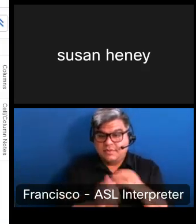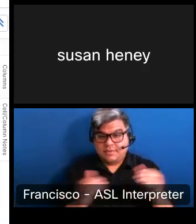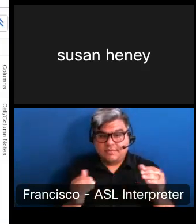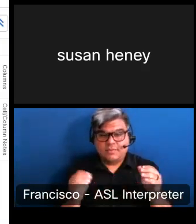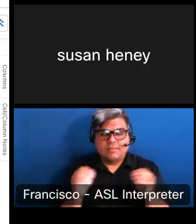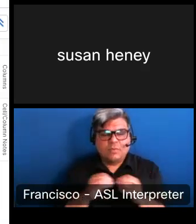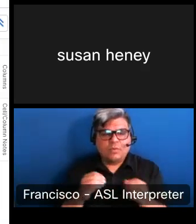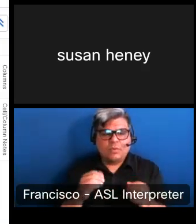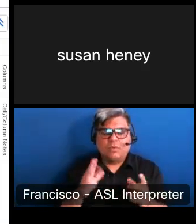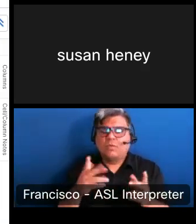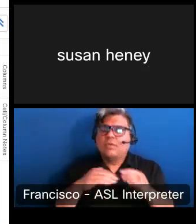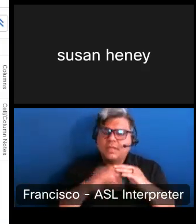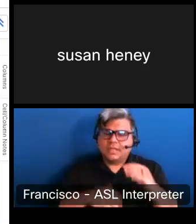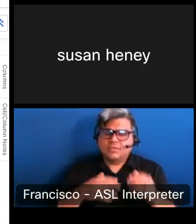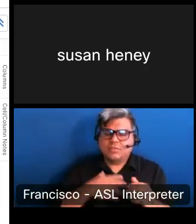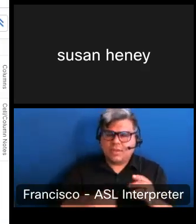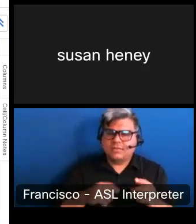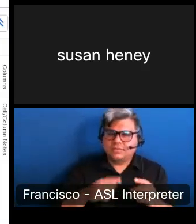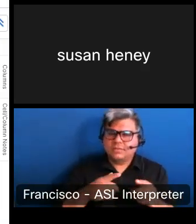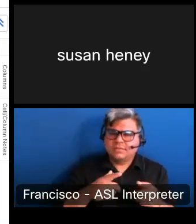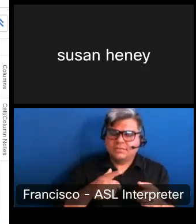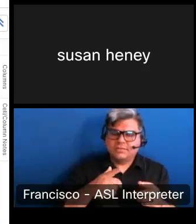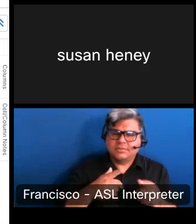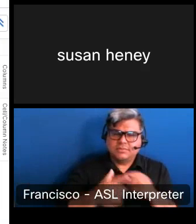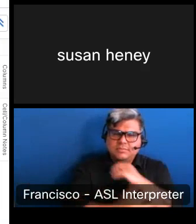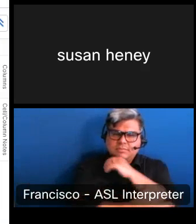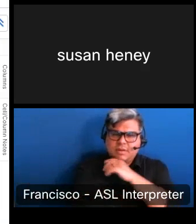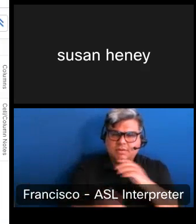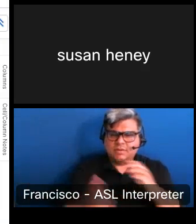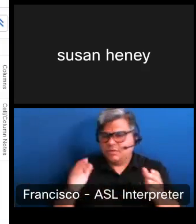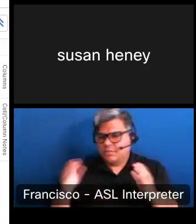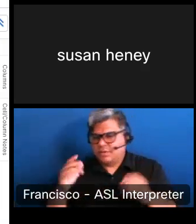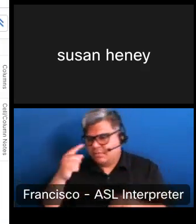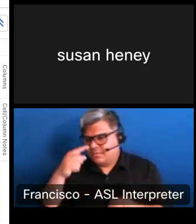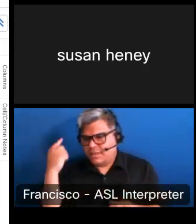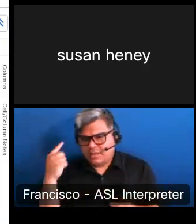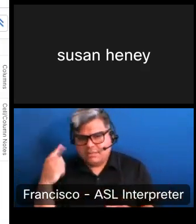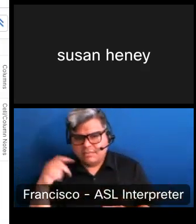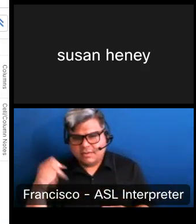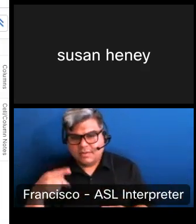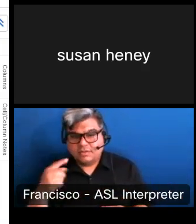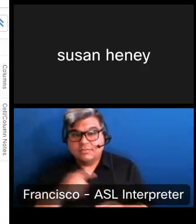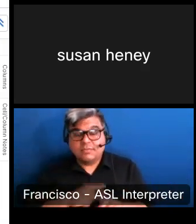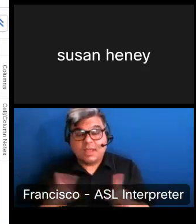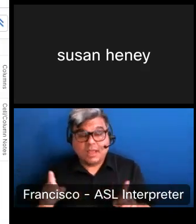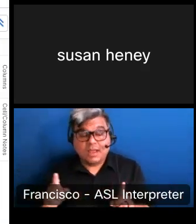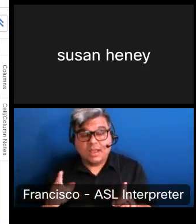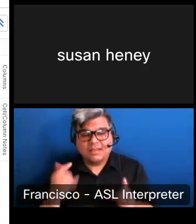less Whites that are in poverty than the Black population, but let's look at the family type.